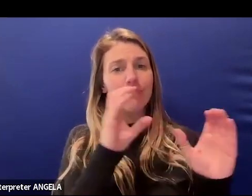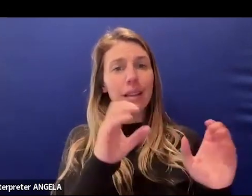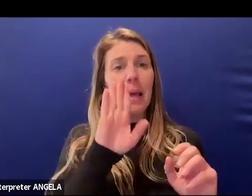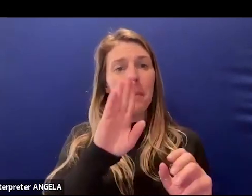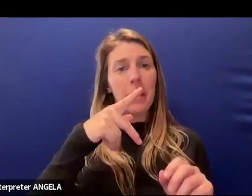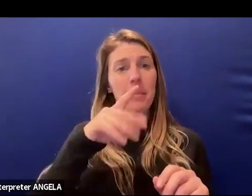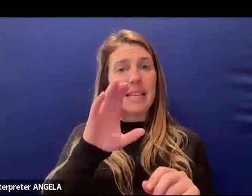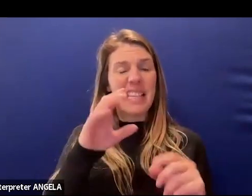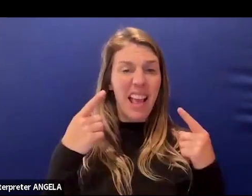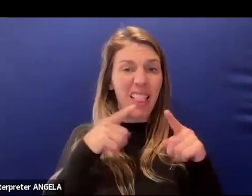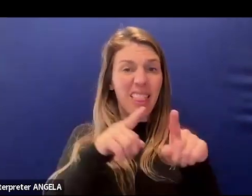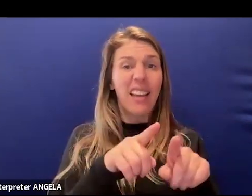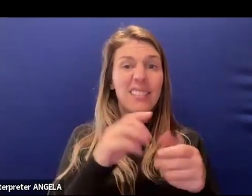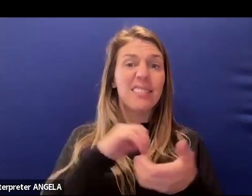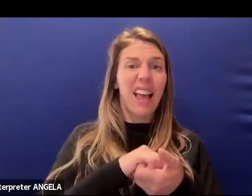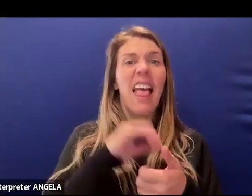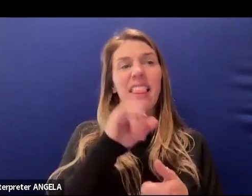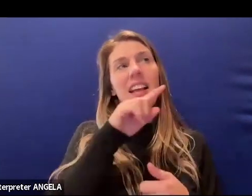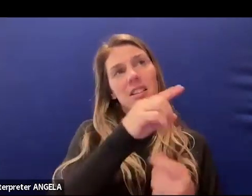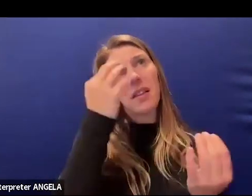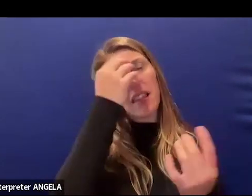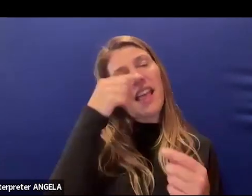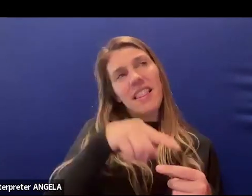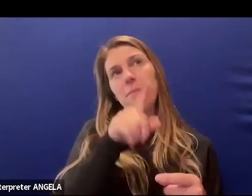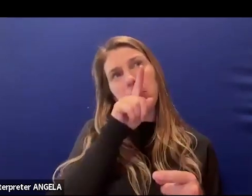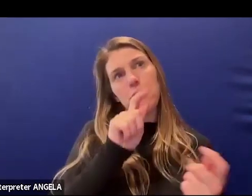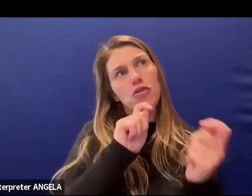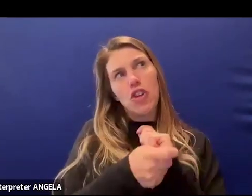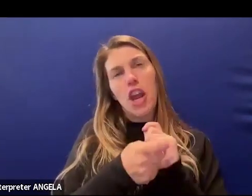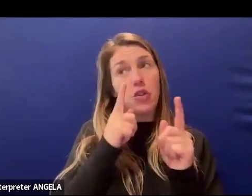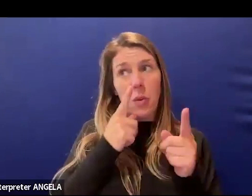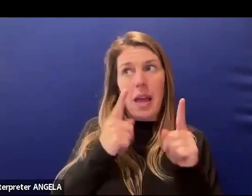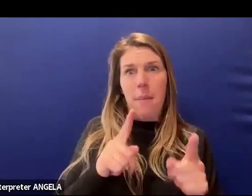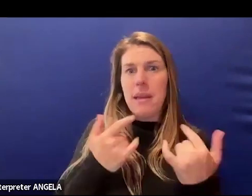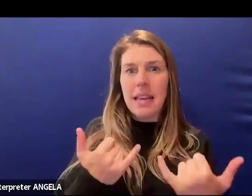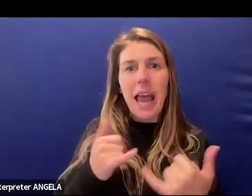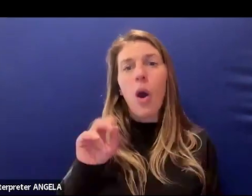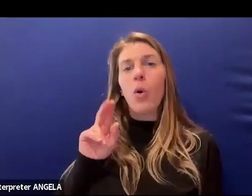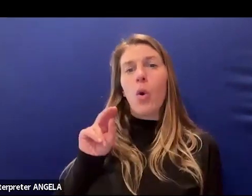the BPC Alliance program. That was part of their thinking that this is not change that's going to happen in a short period of time,